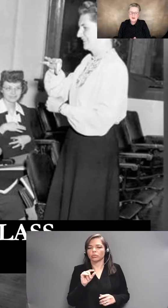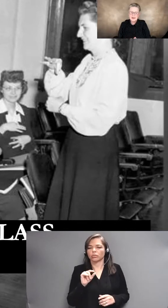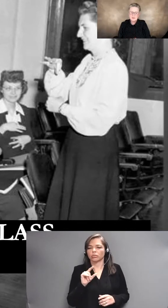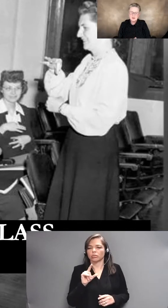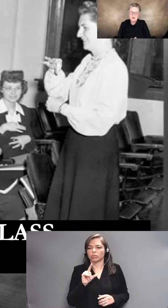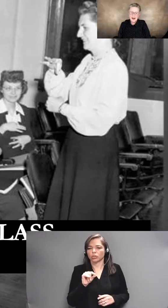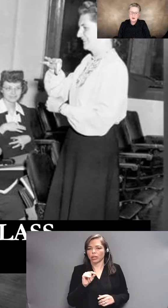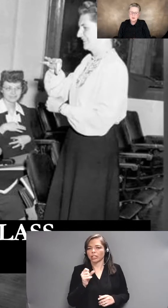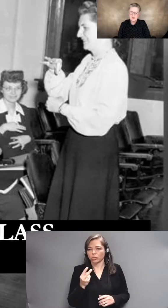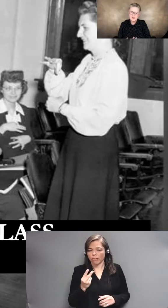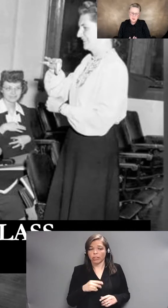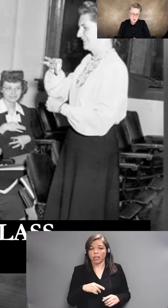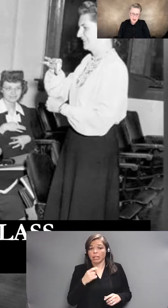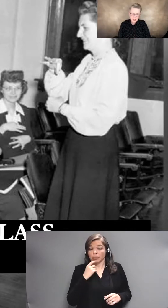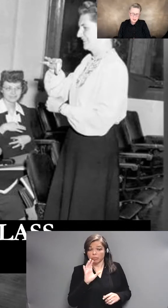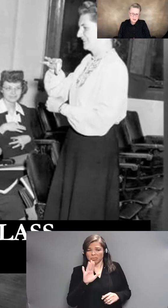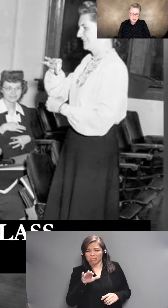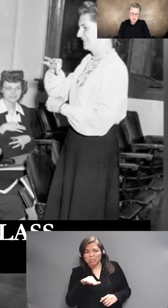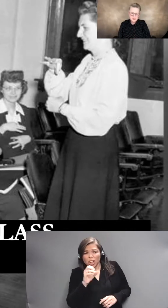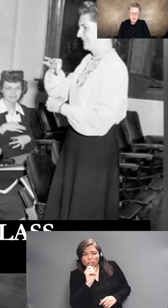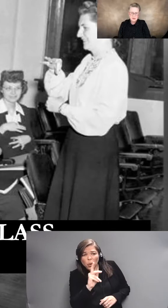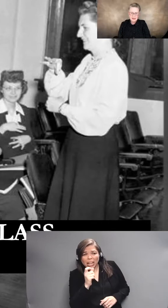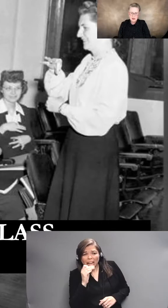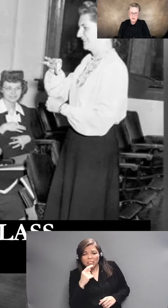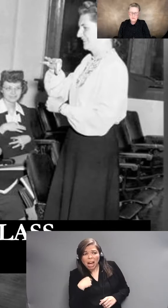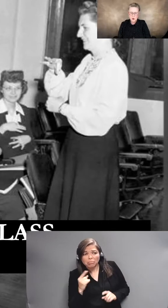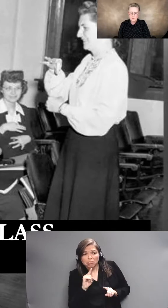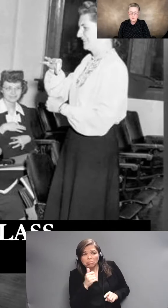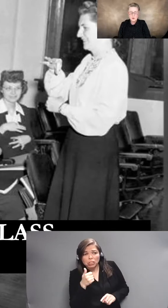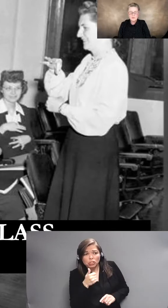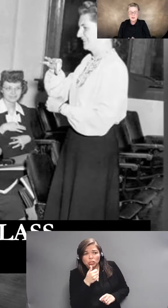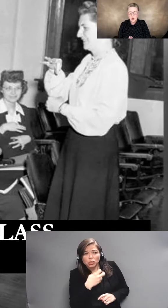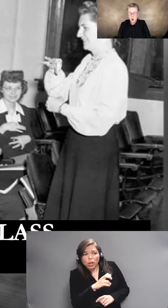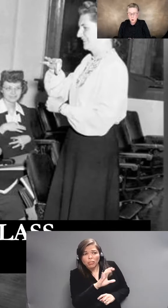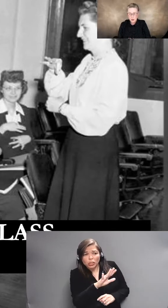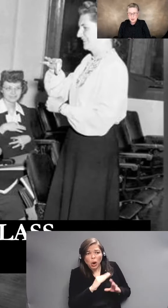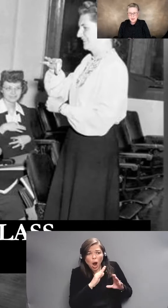came to your house, now can you imagine some lady on the phone that you don't even know